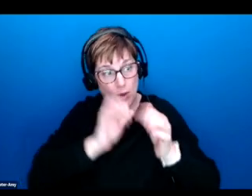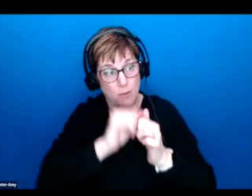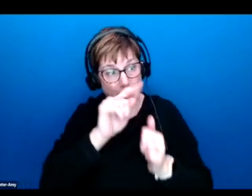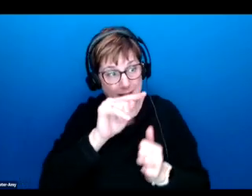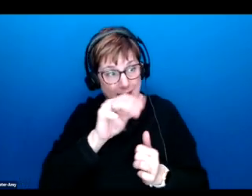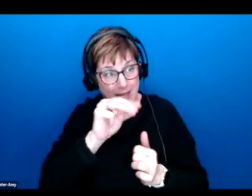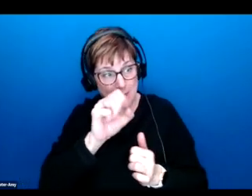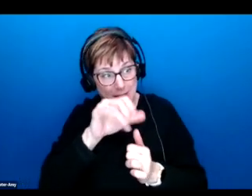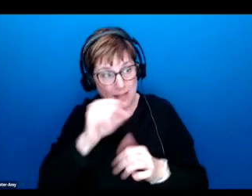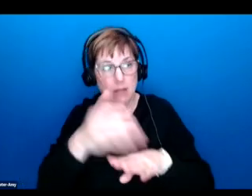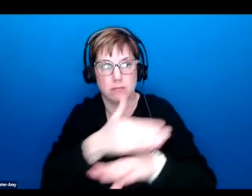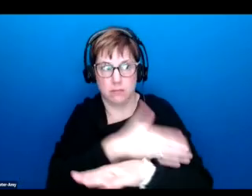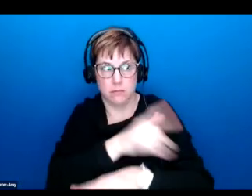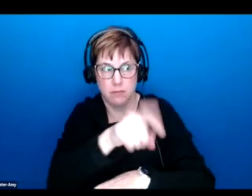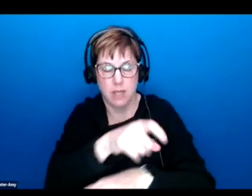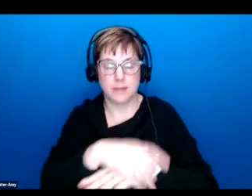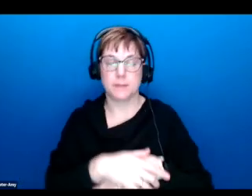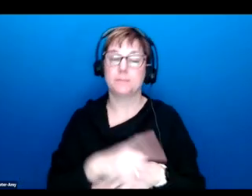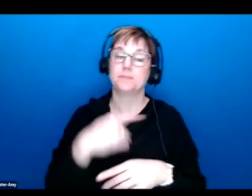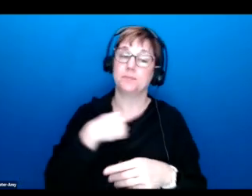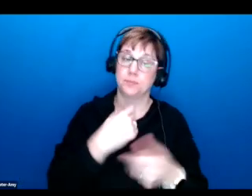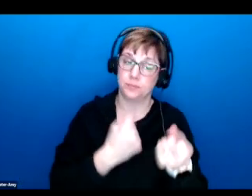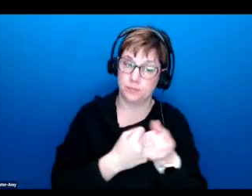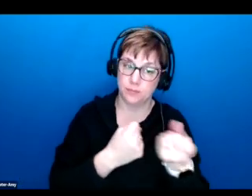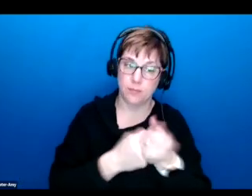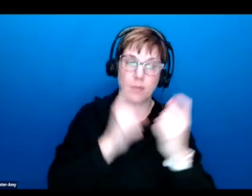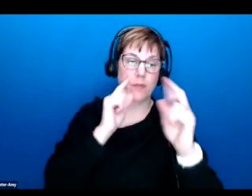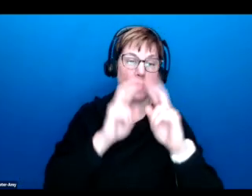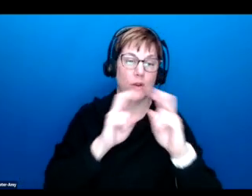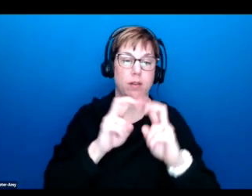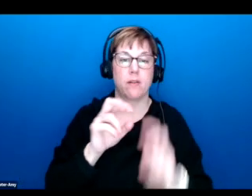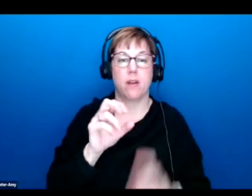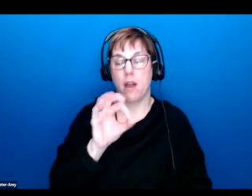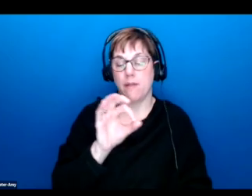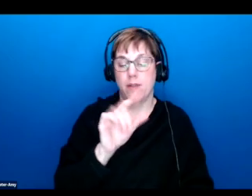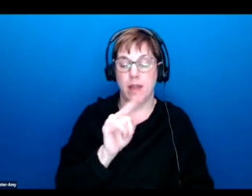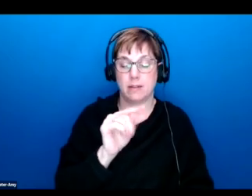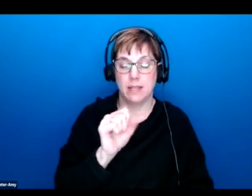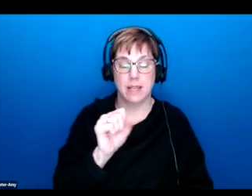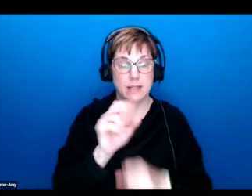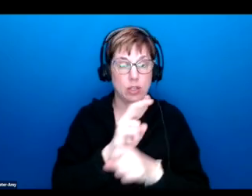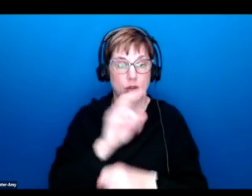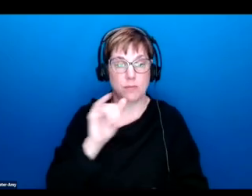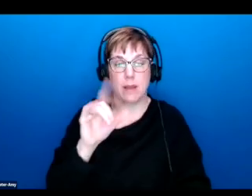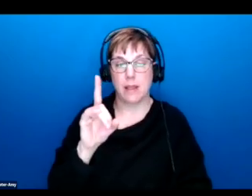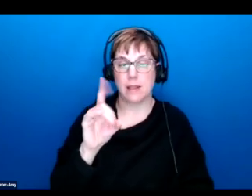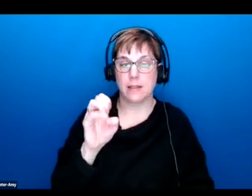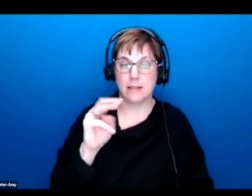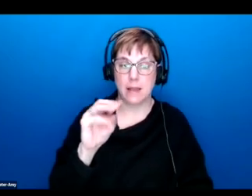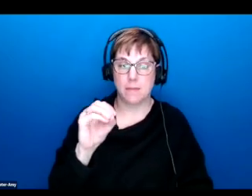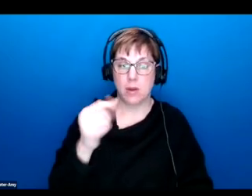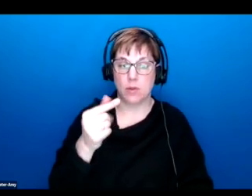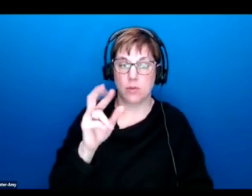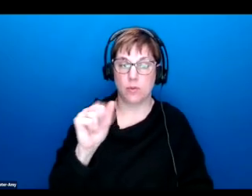We have advocated for analysis of LTSS use by demographics so that we can understand